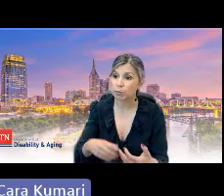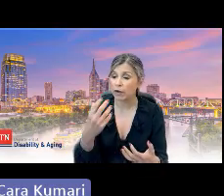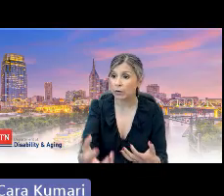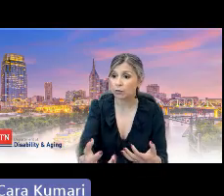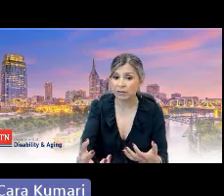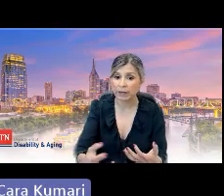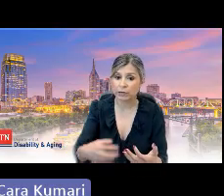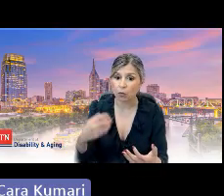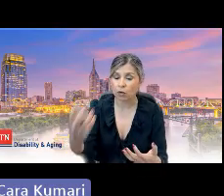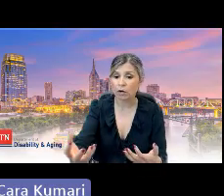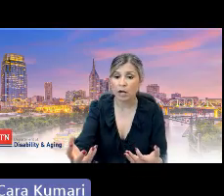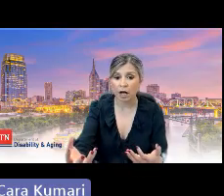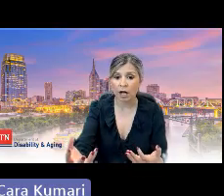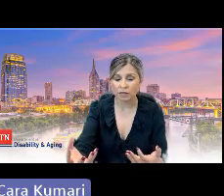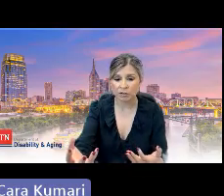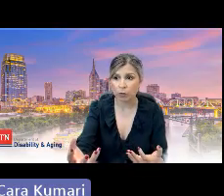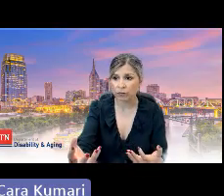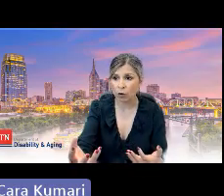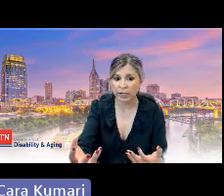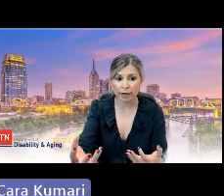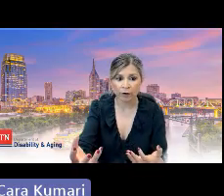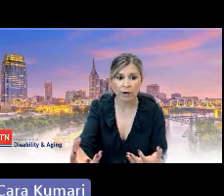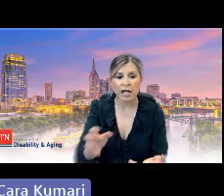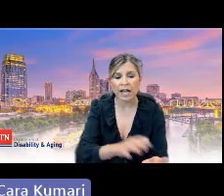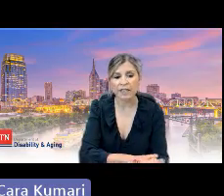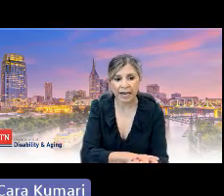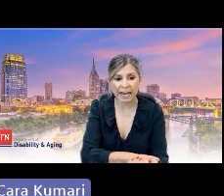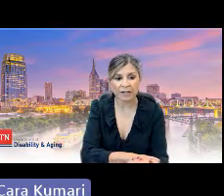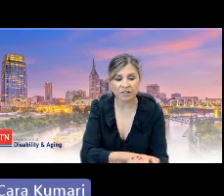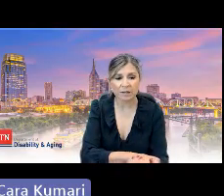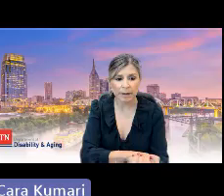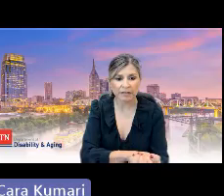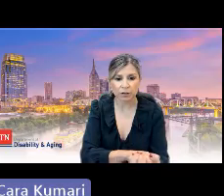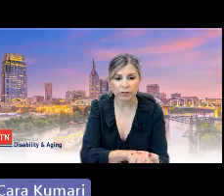to provide respite or supportive home care and then agency based services that